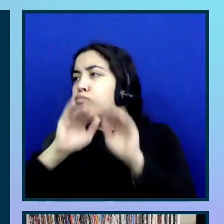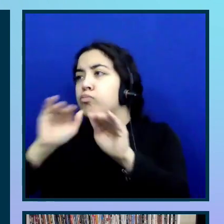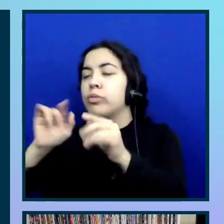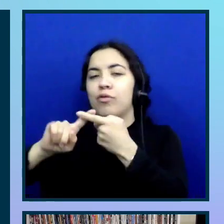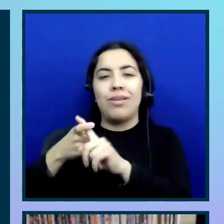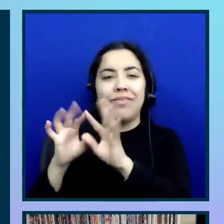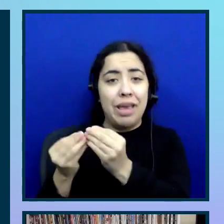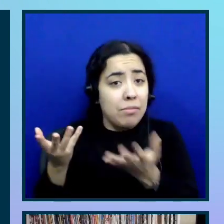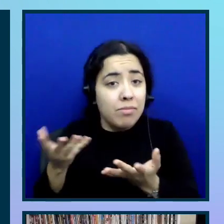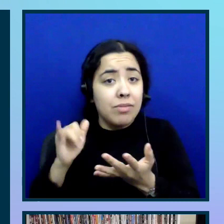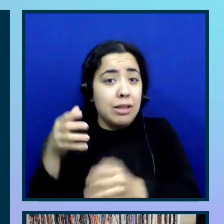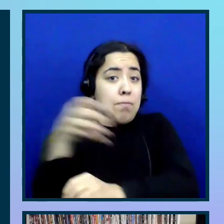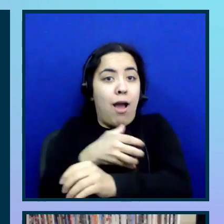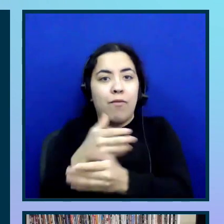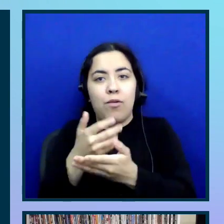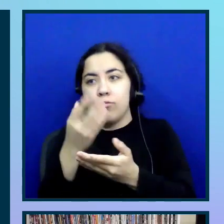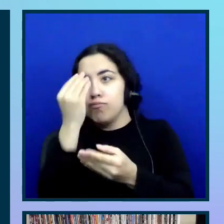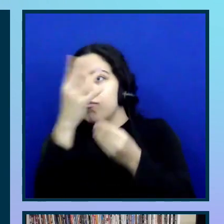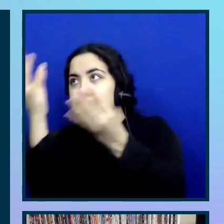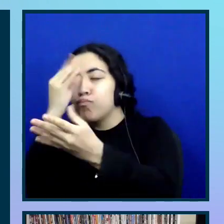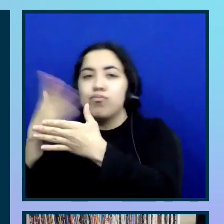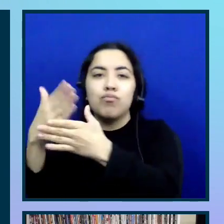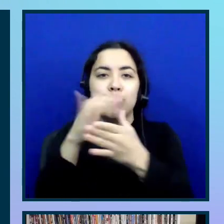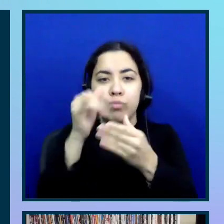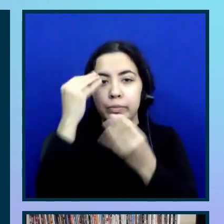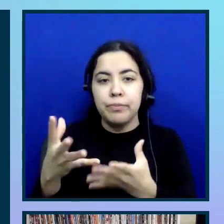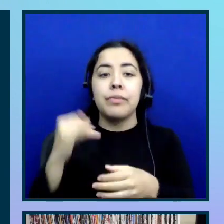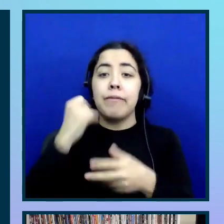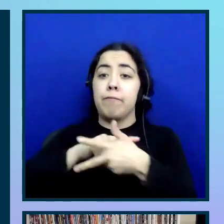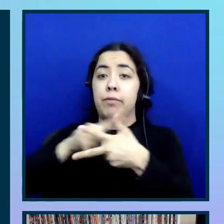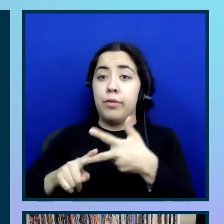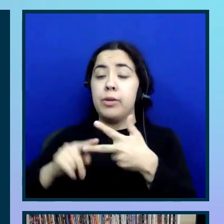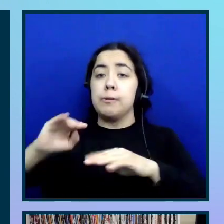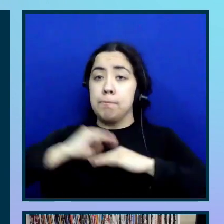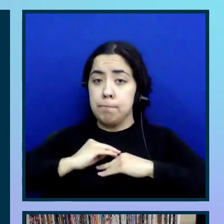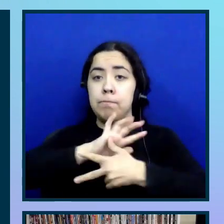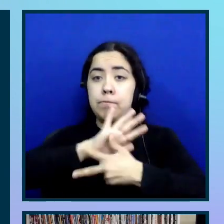So the point is, if all of these three questions and conditions are met, understanding what the thing is,